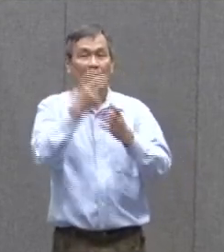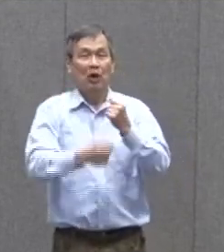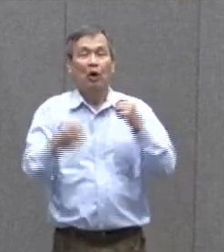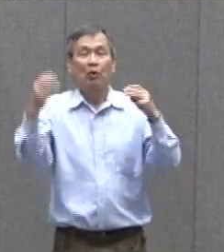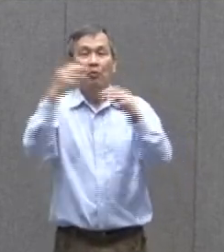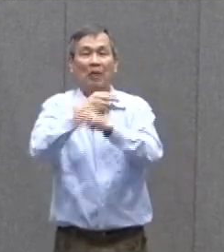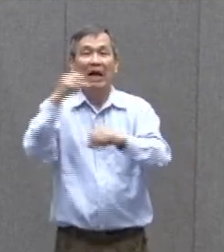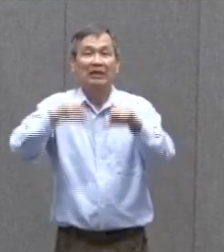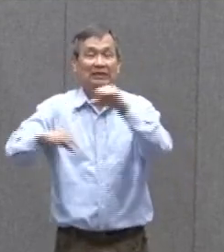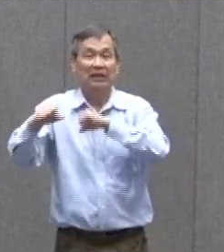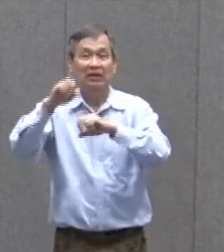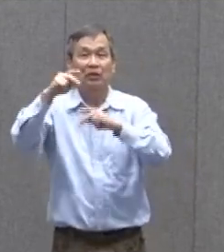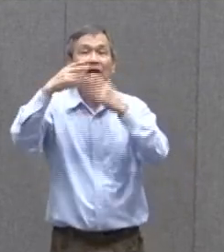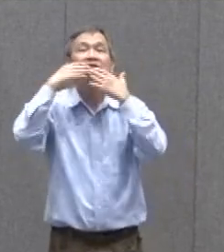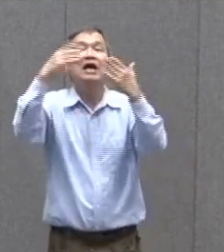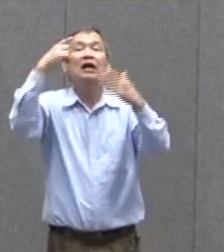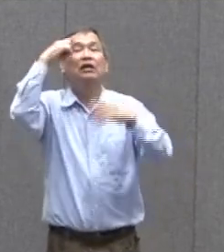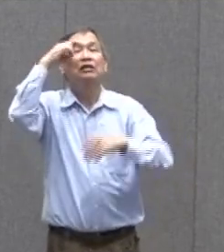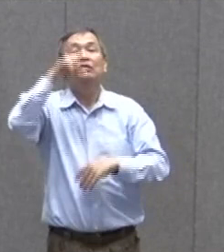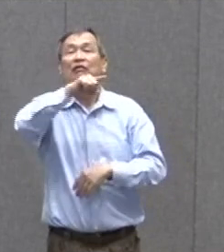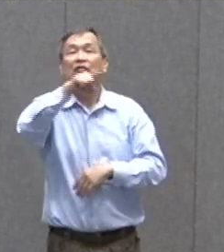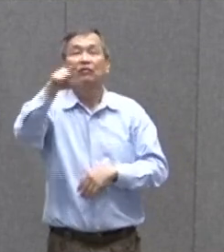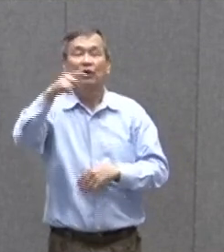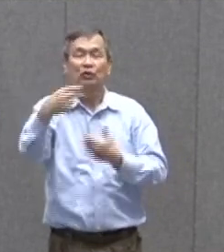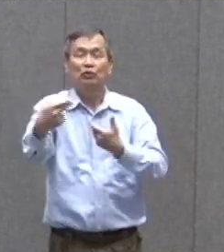Thanks for joining us for this episode with @Home with APS.